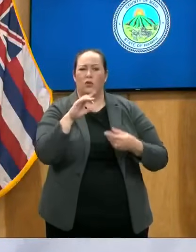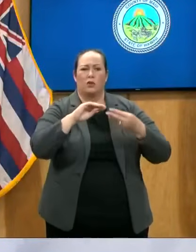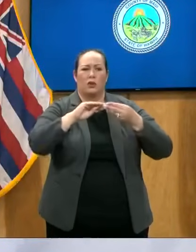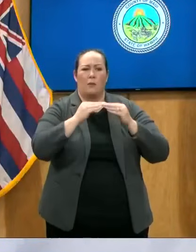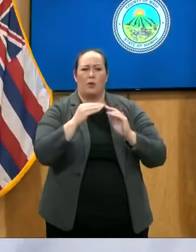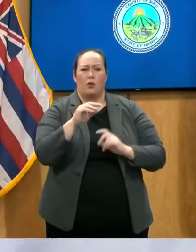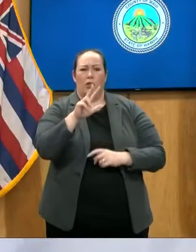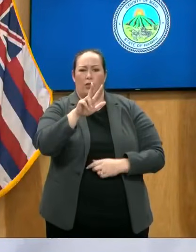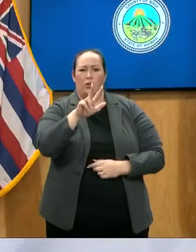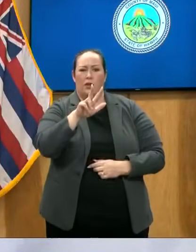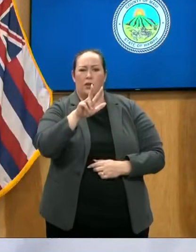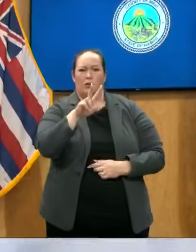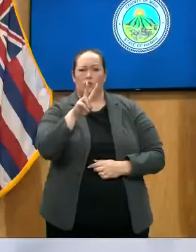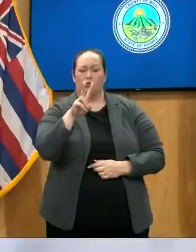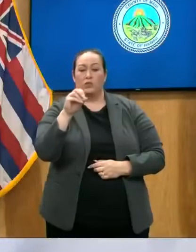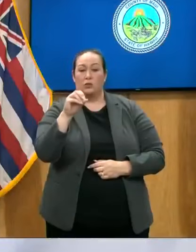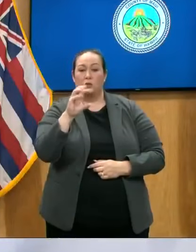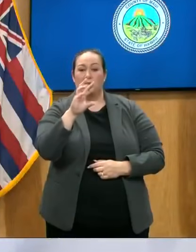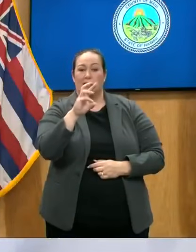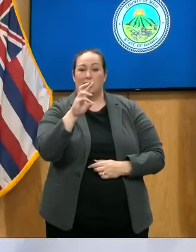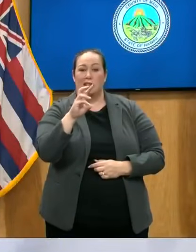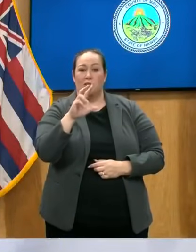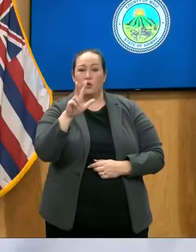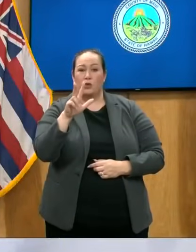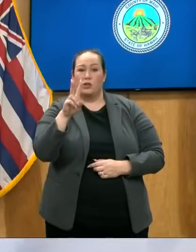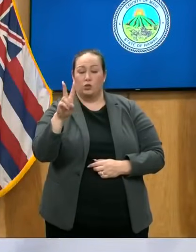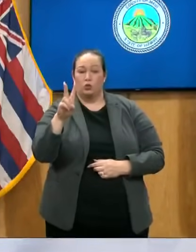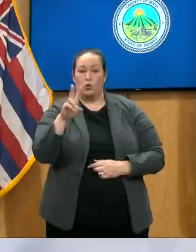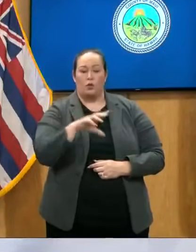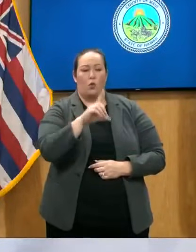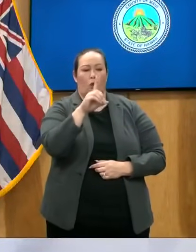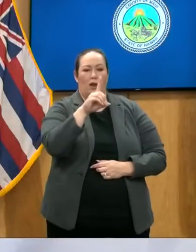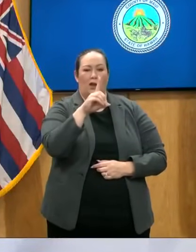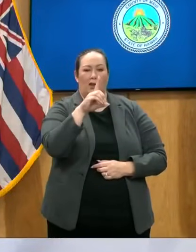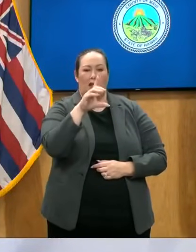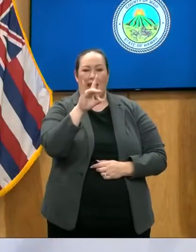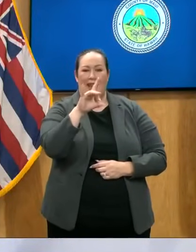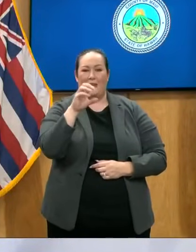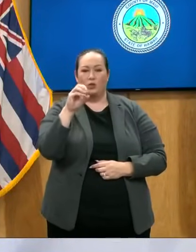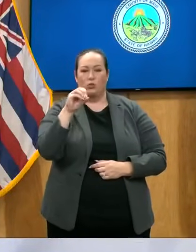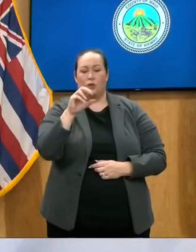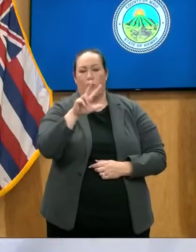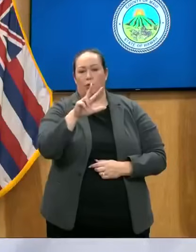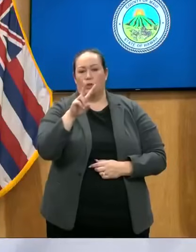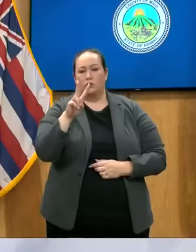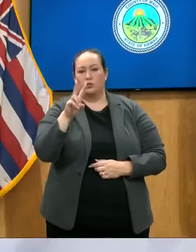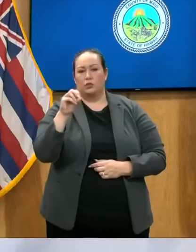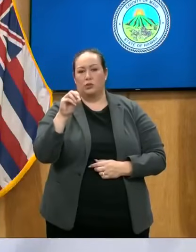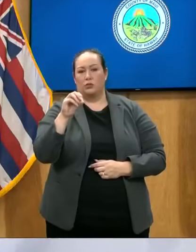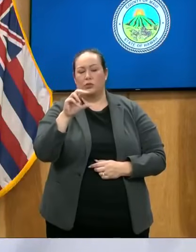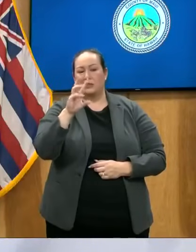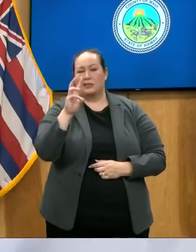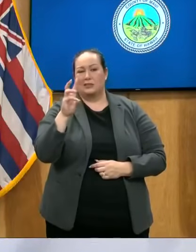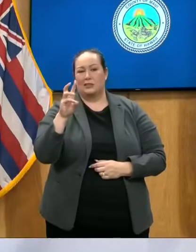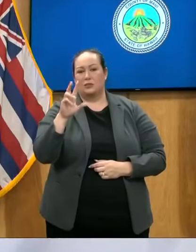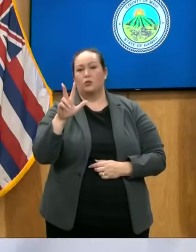storm? Go ahead. and phon the 1-800 three two zero six. Six three